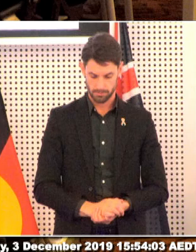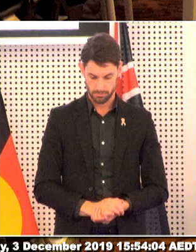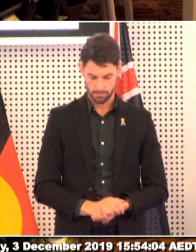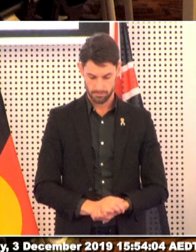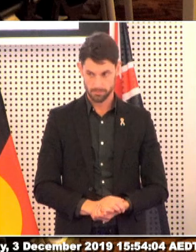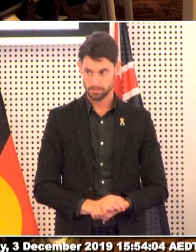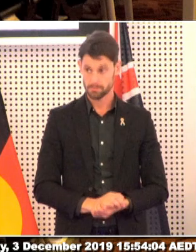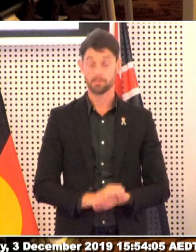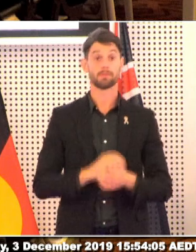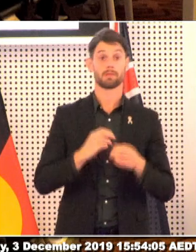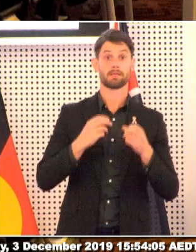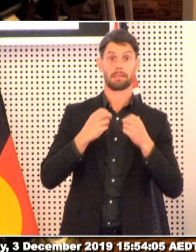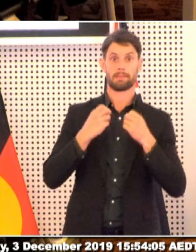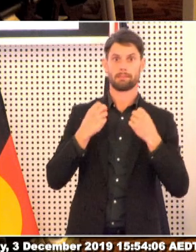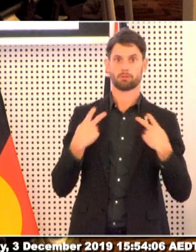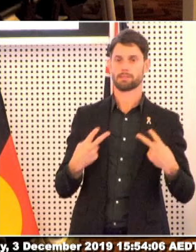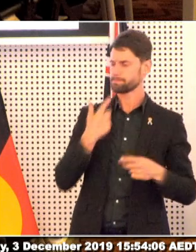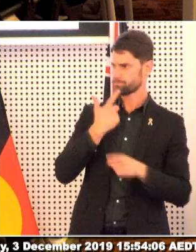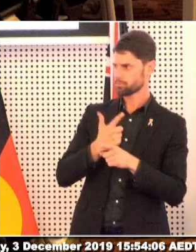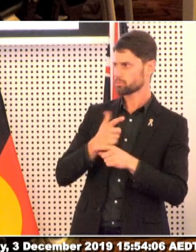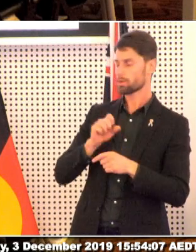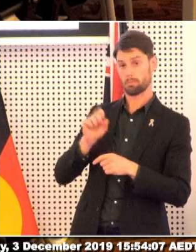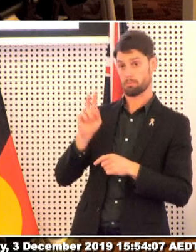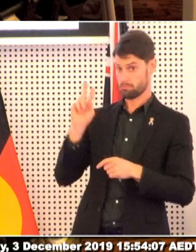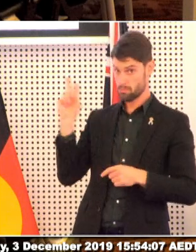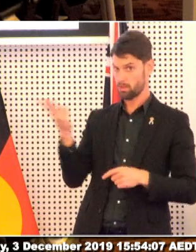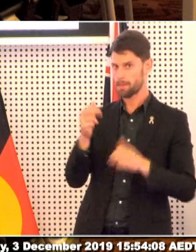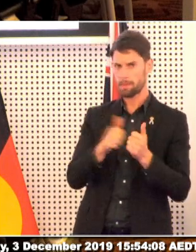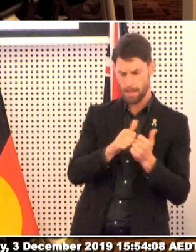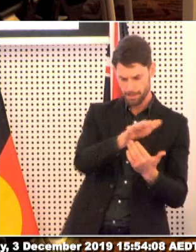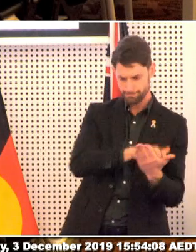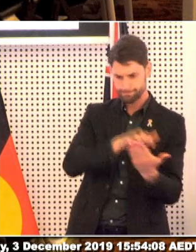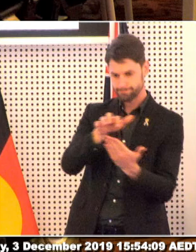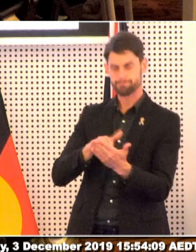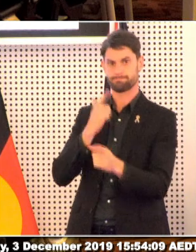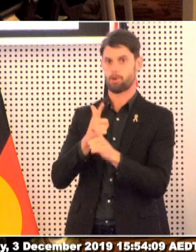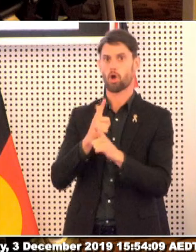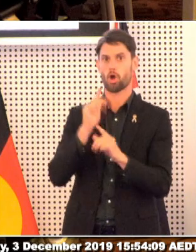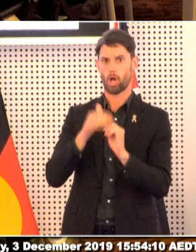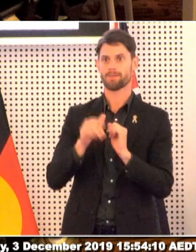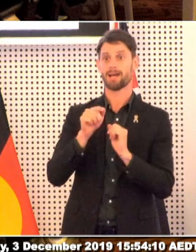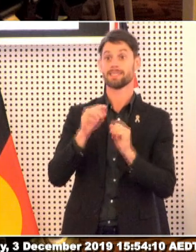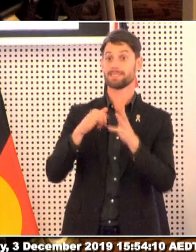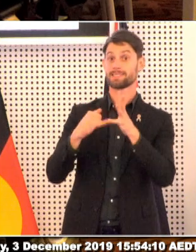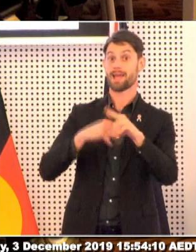issues, and you’ve both raised that question of consistency of staff and also